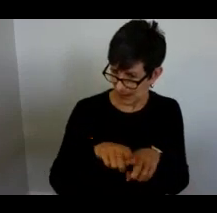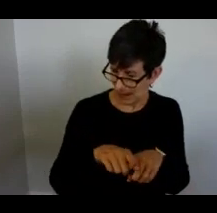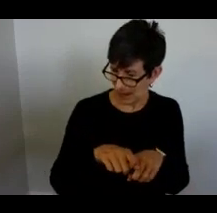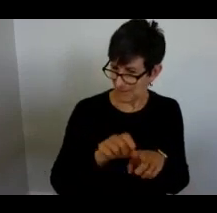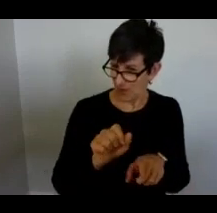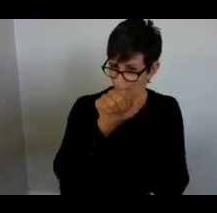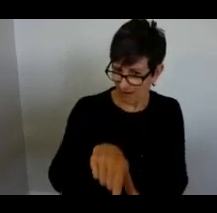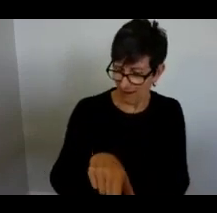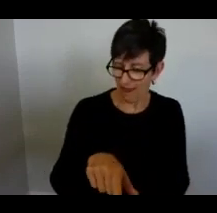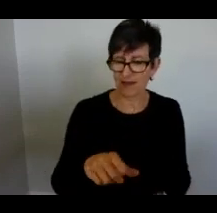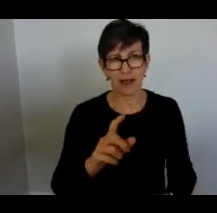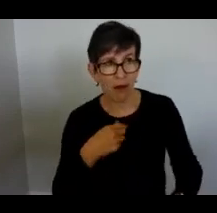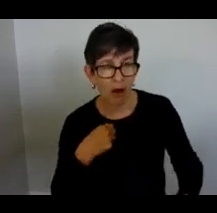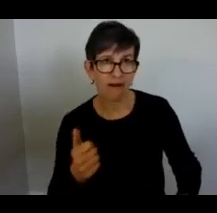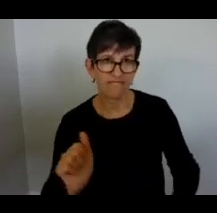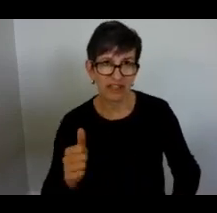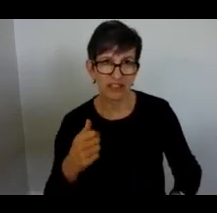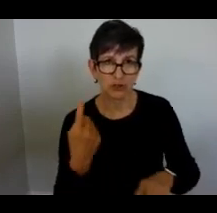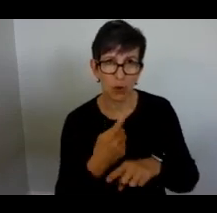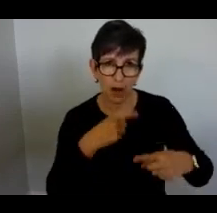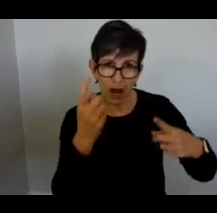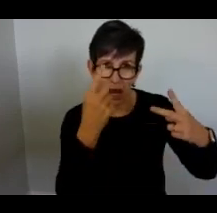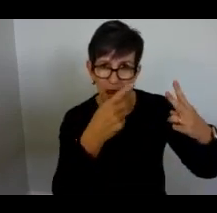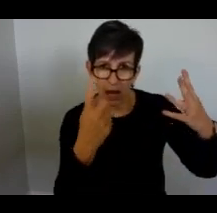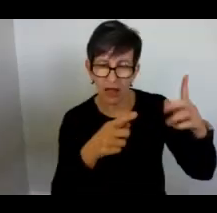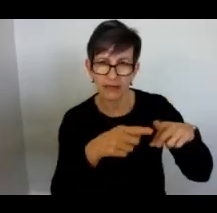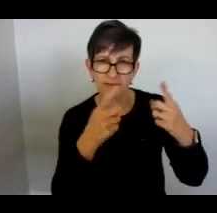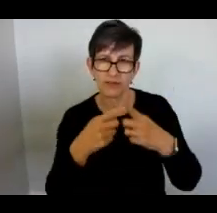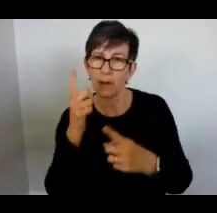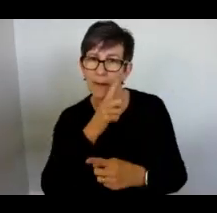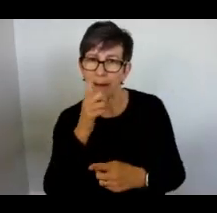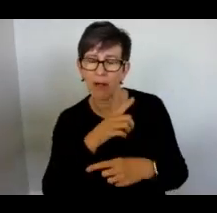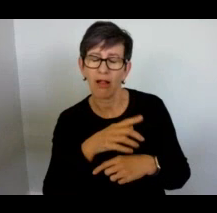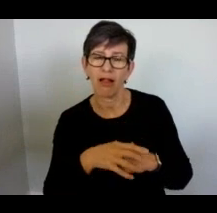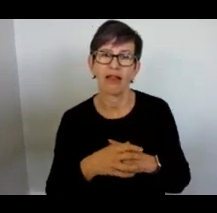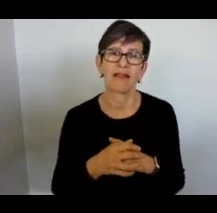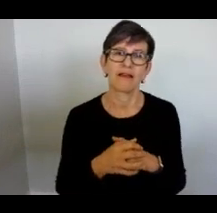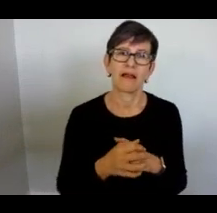to quite a few people. I think you've done an amazing job of elaborating why that is. In my